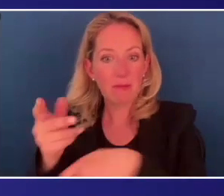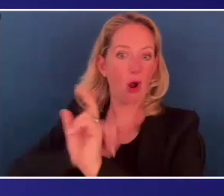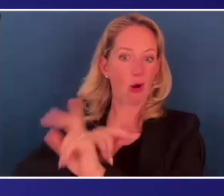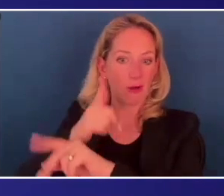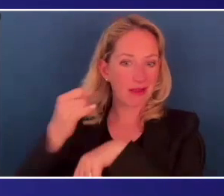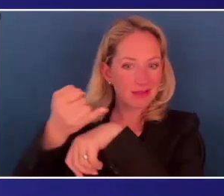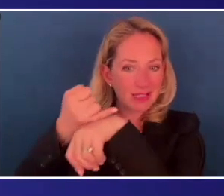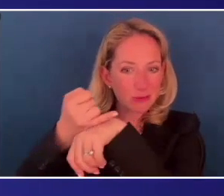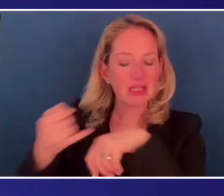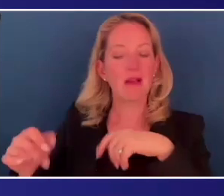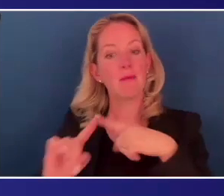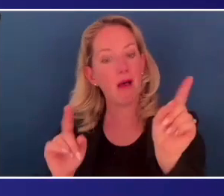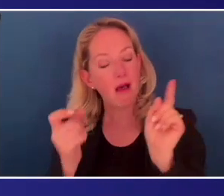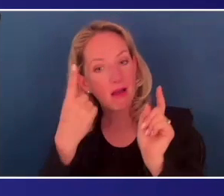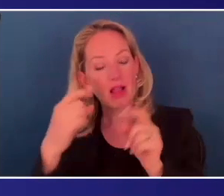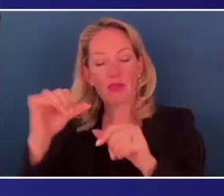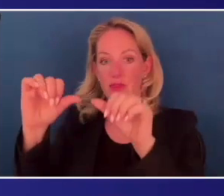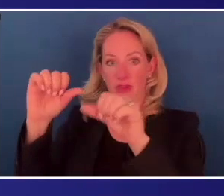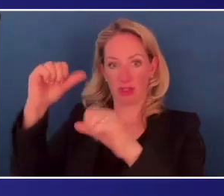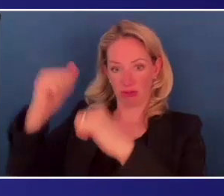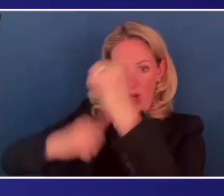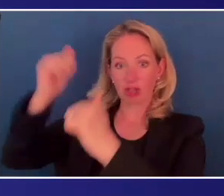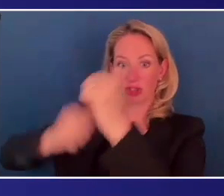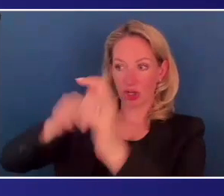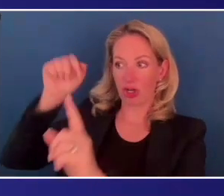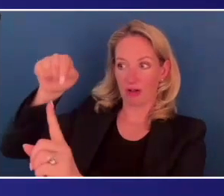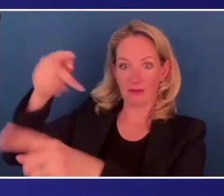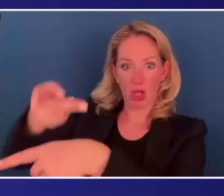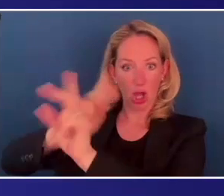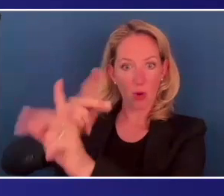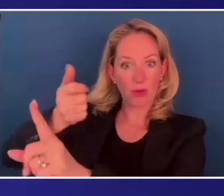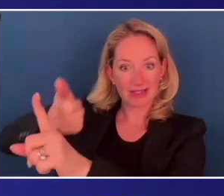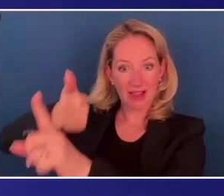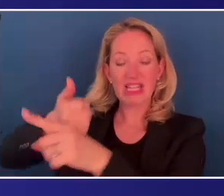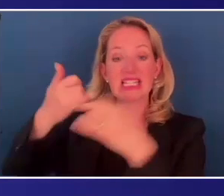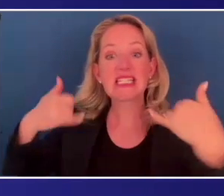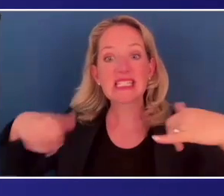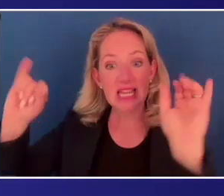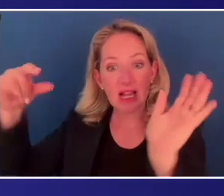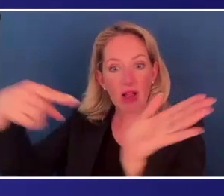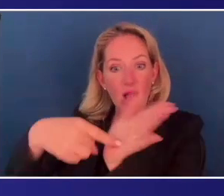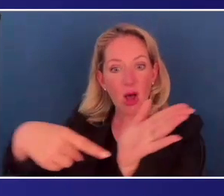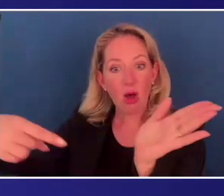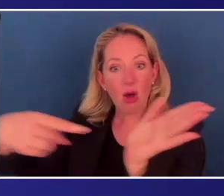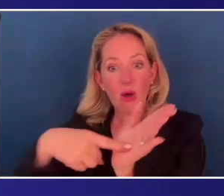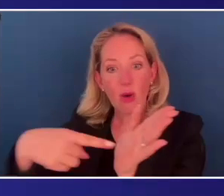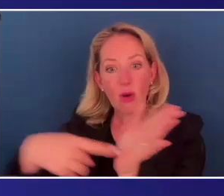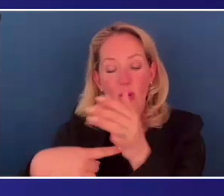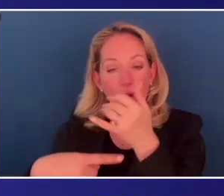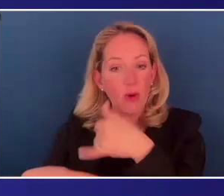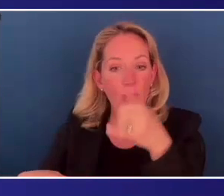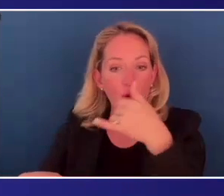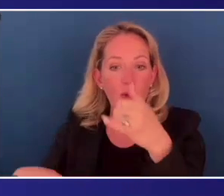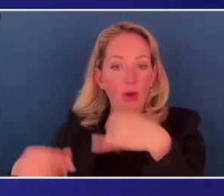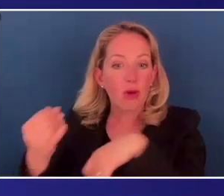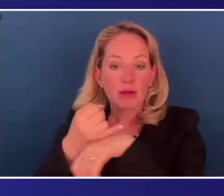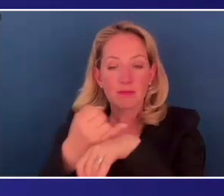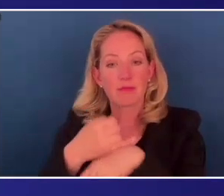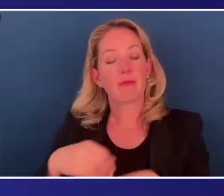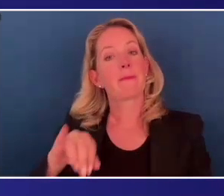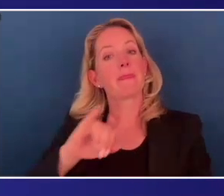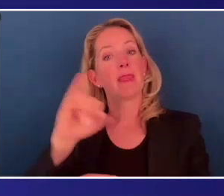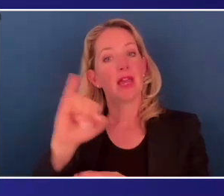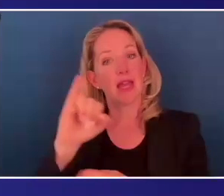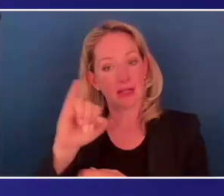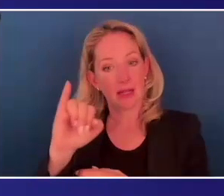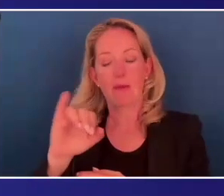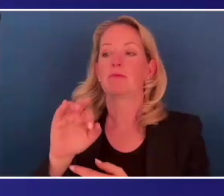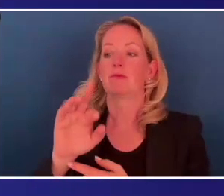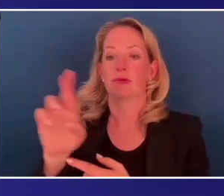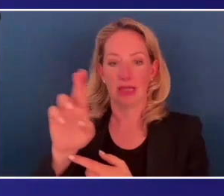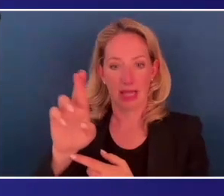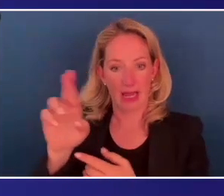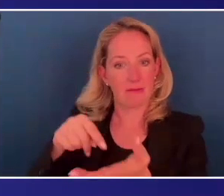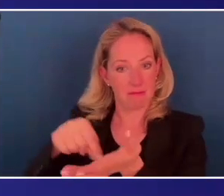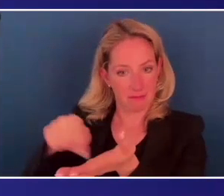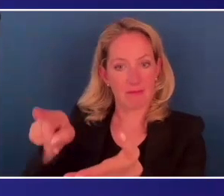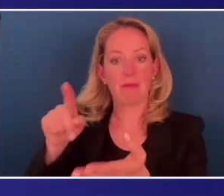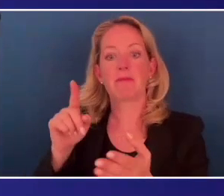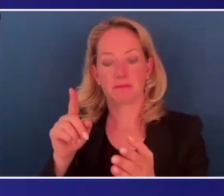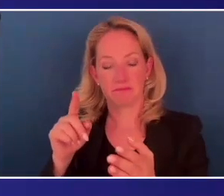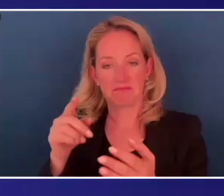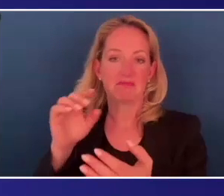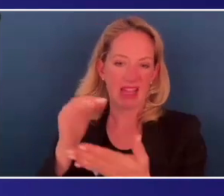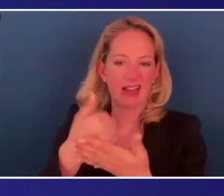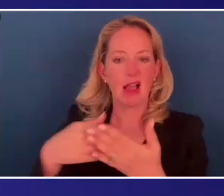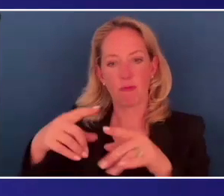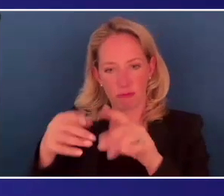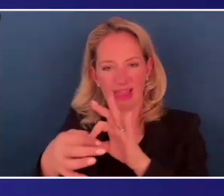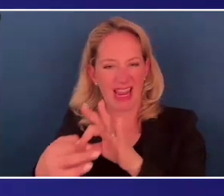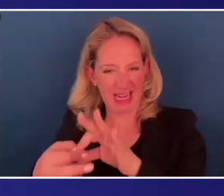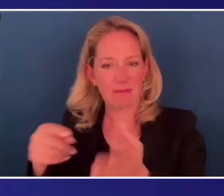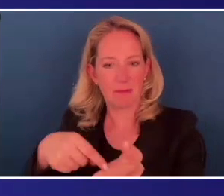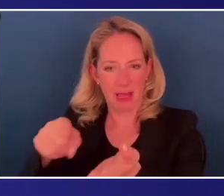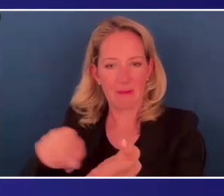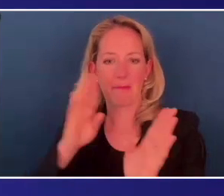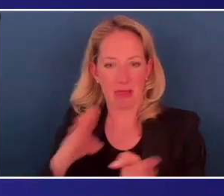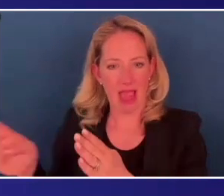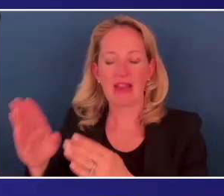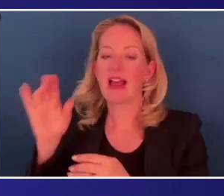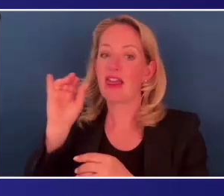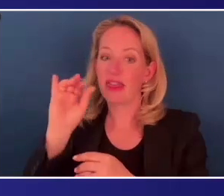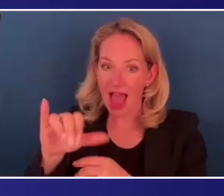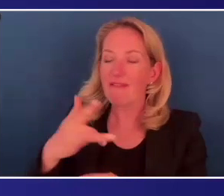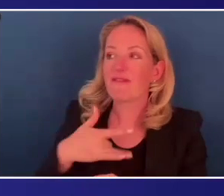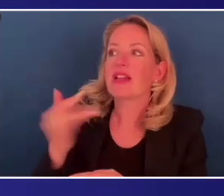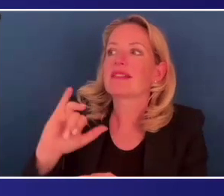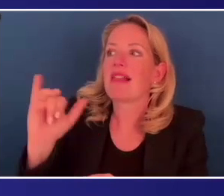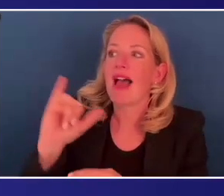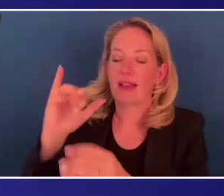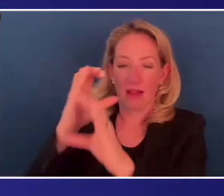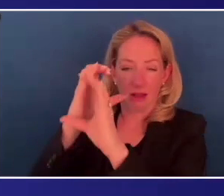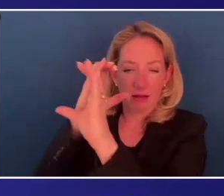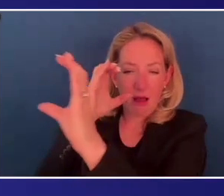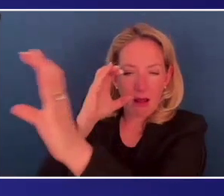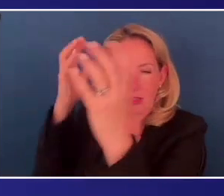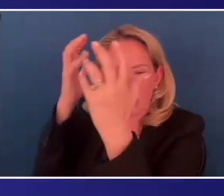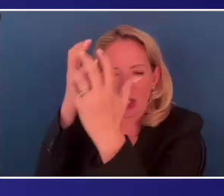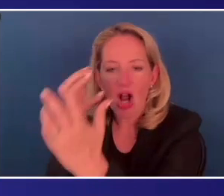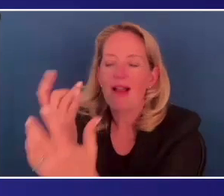Income related repayment plans are a light at the end of the tunnel for us. So I stated before, there is a large swath of people who have been pursuing PSLF.